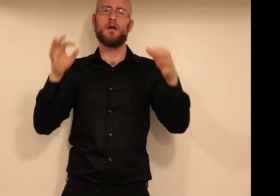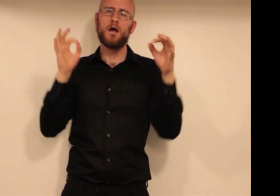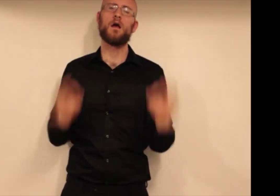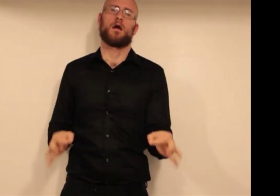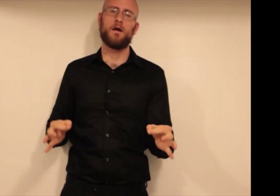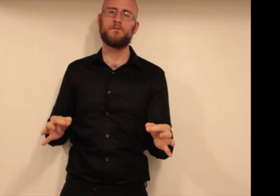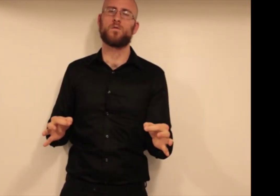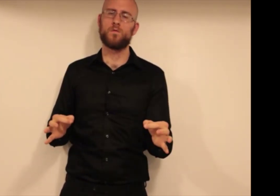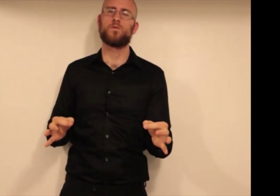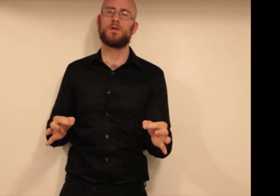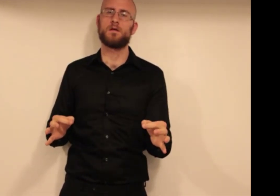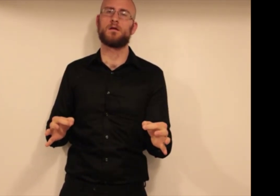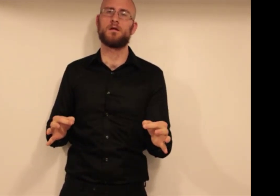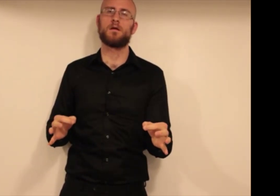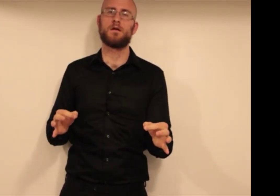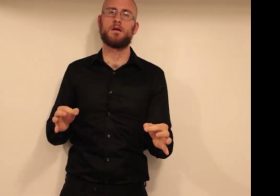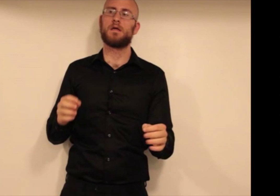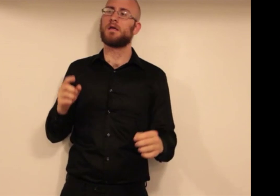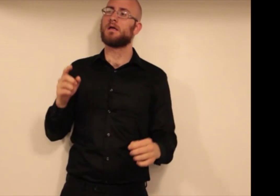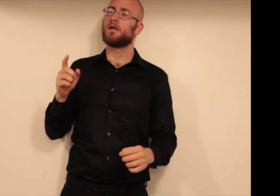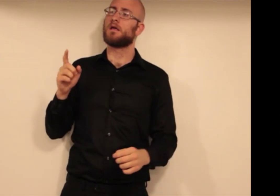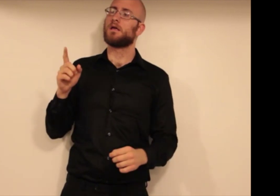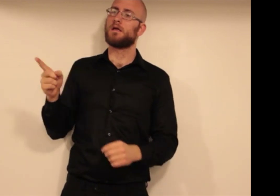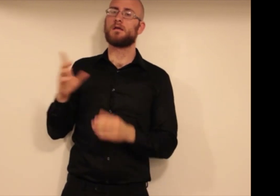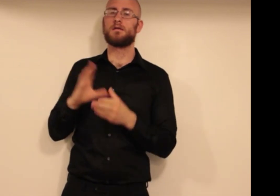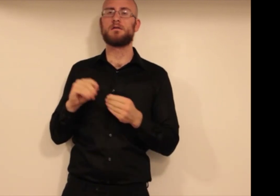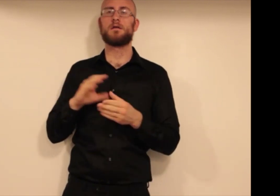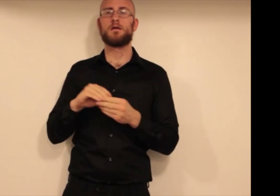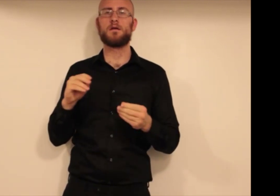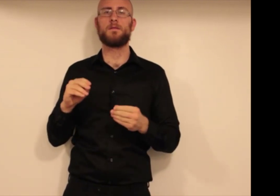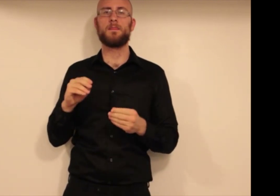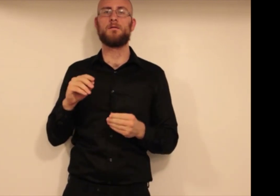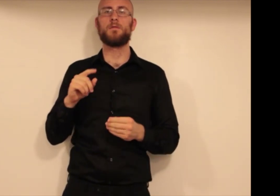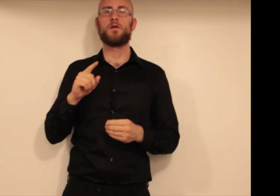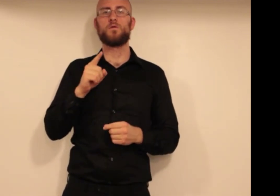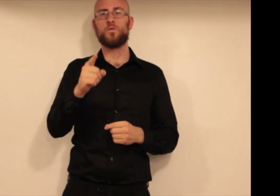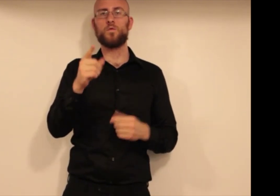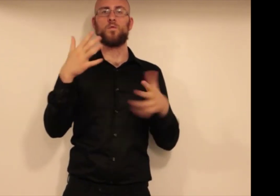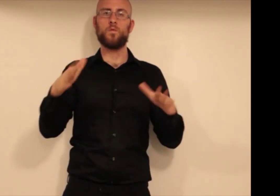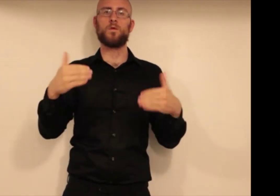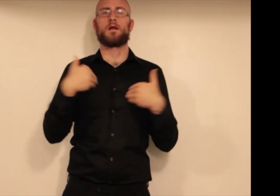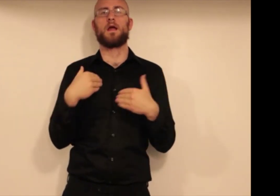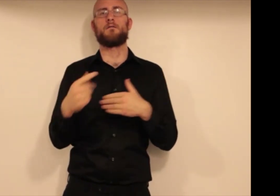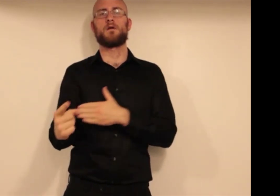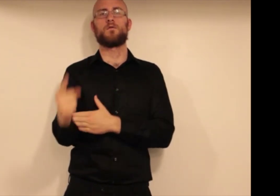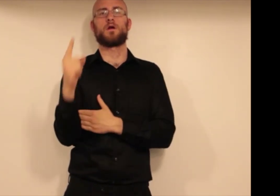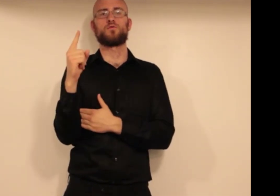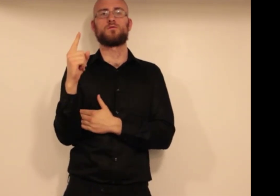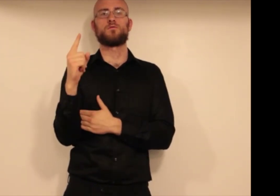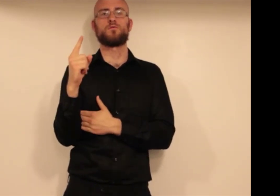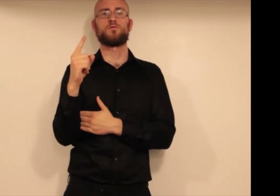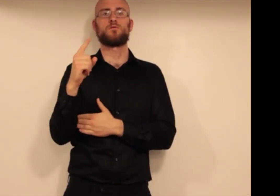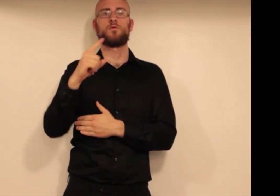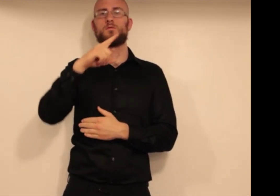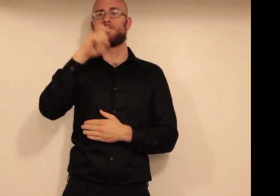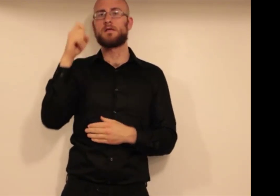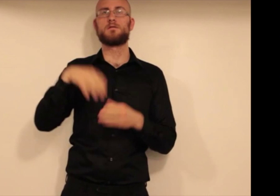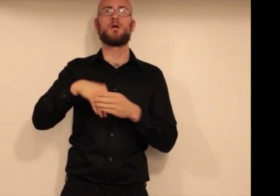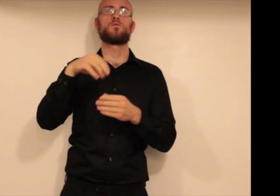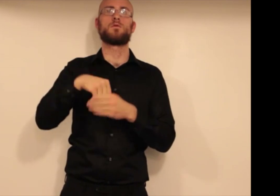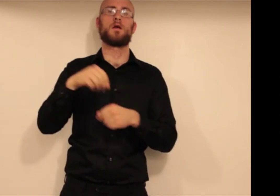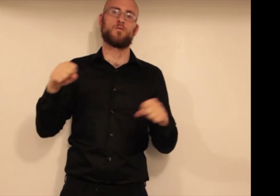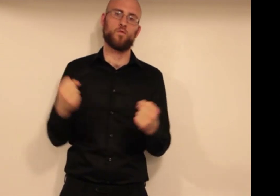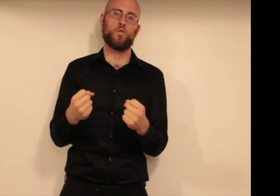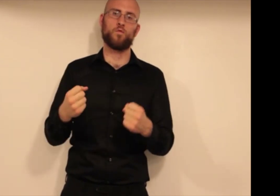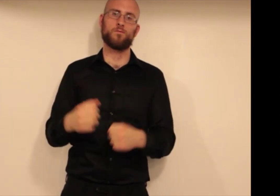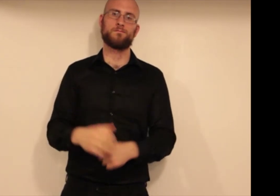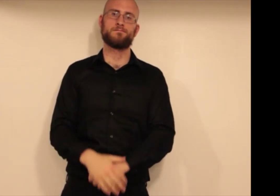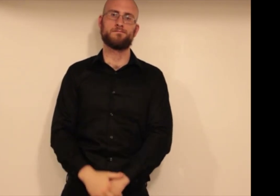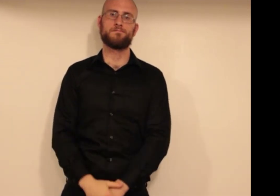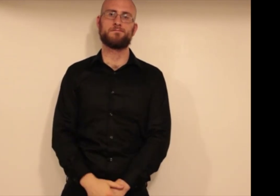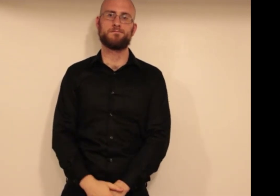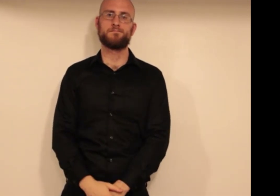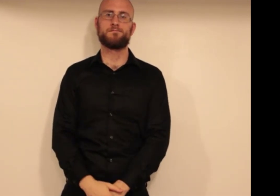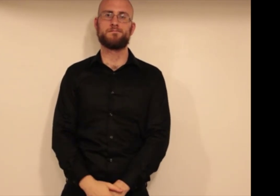Absolutely. He said you had an erection, because it was cold.